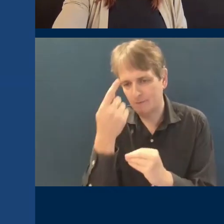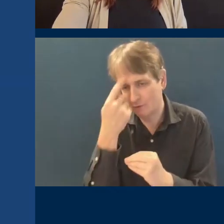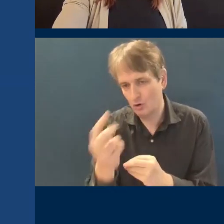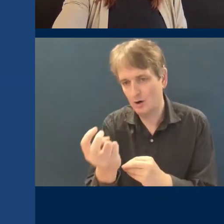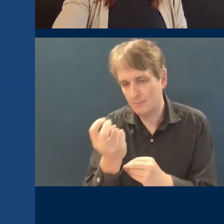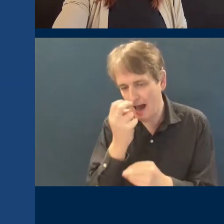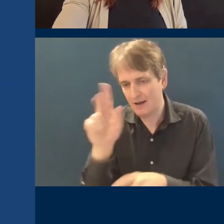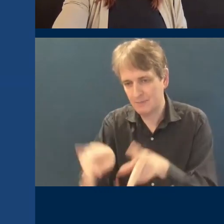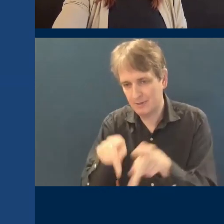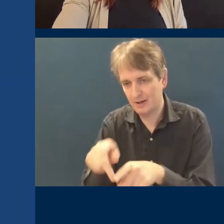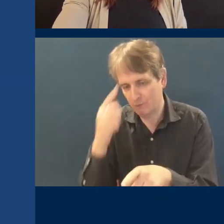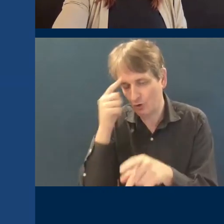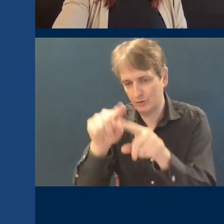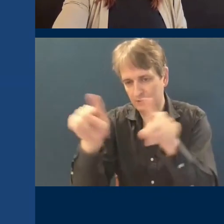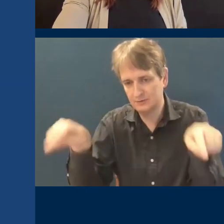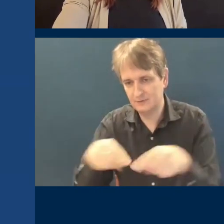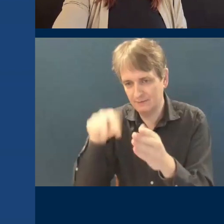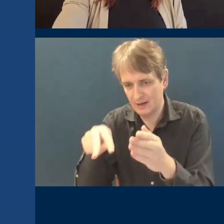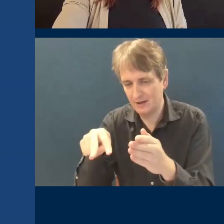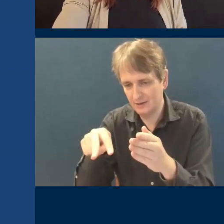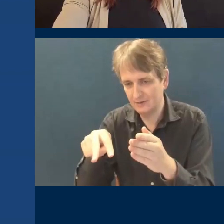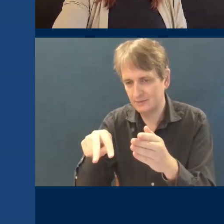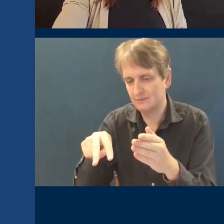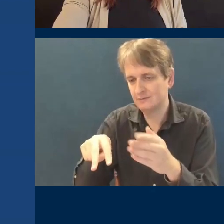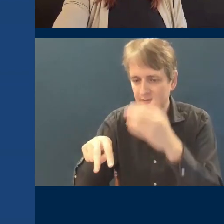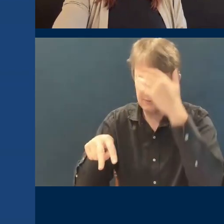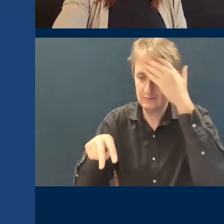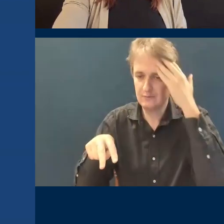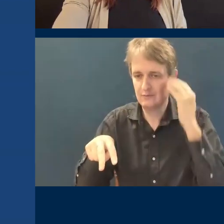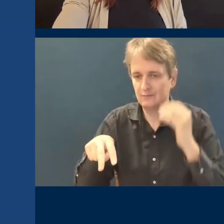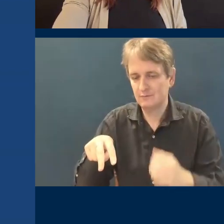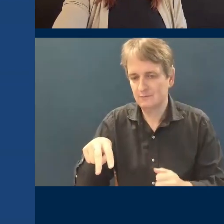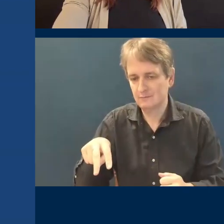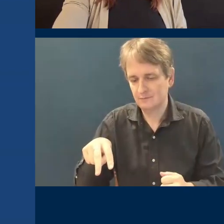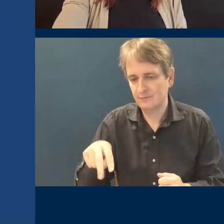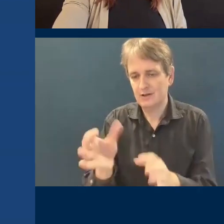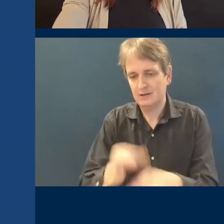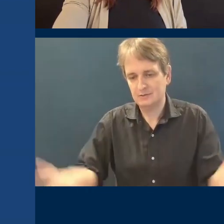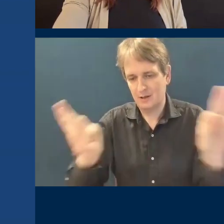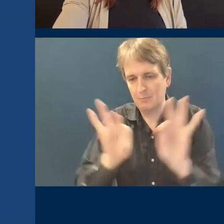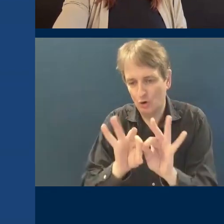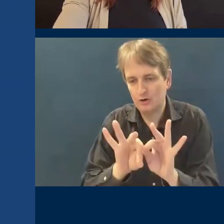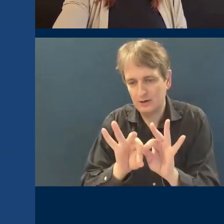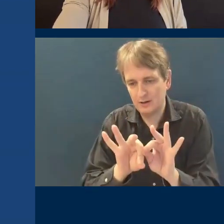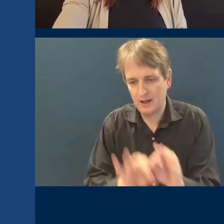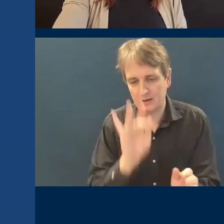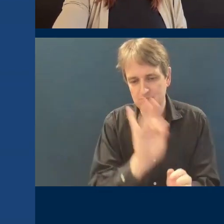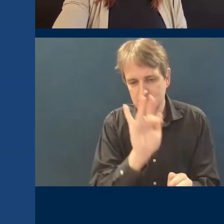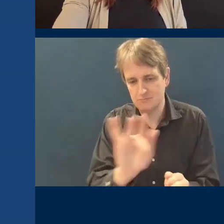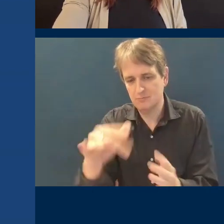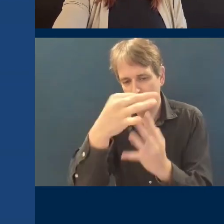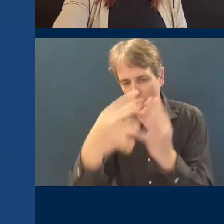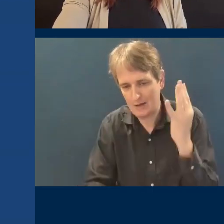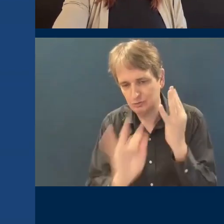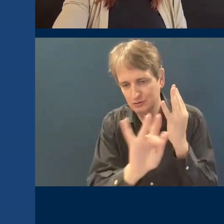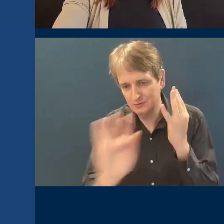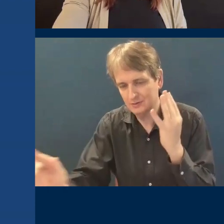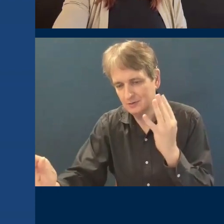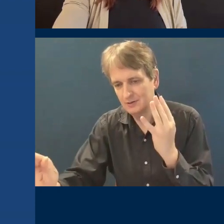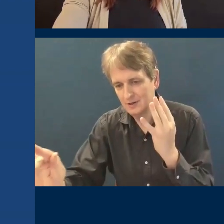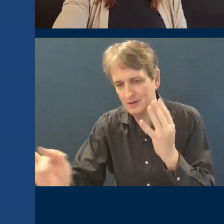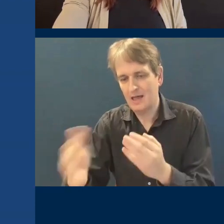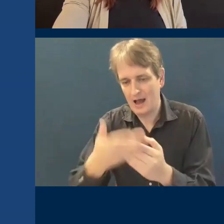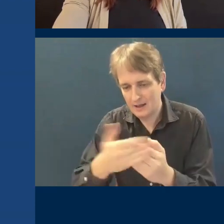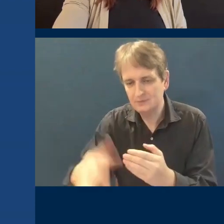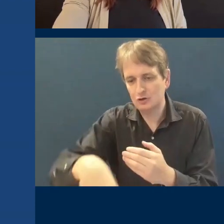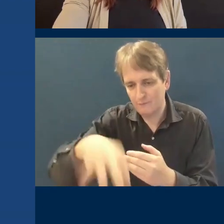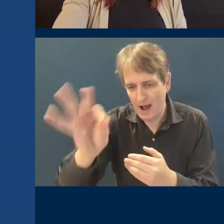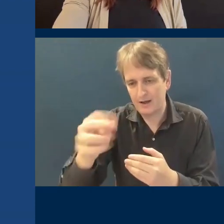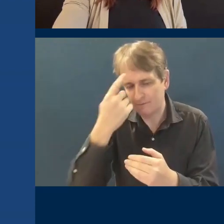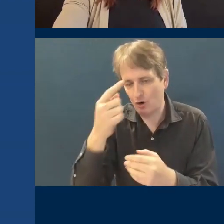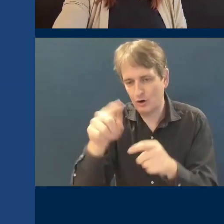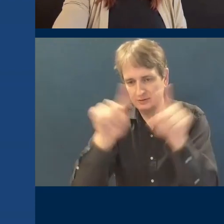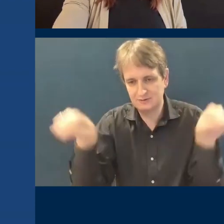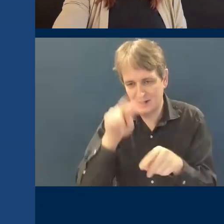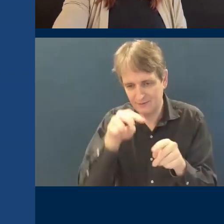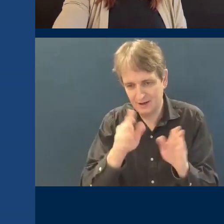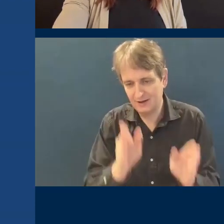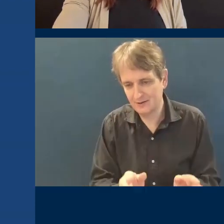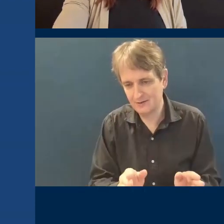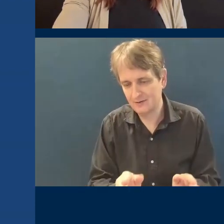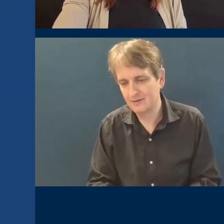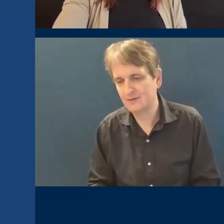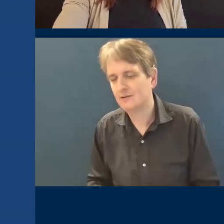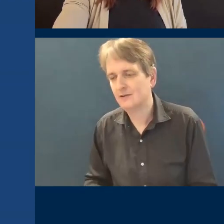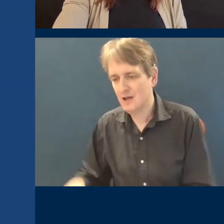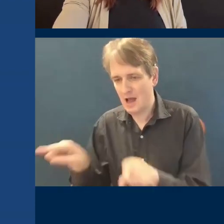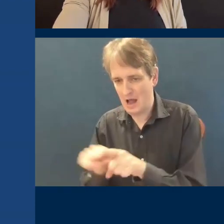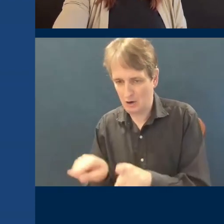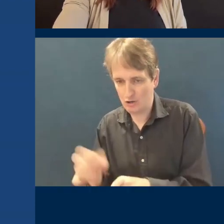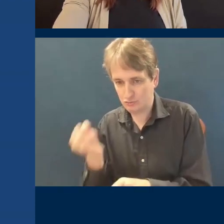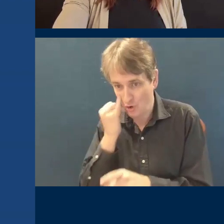And another thing I want to add for people who are blind for screen readers. It's really important to be able to have options to choose for that, and then ease for finding that for a screen reader.